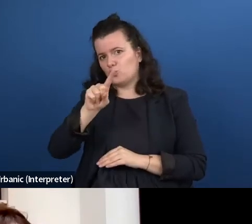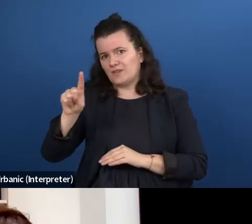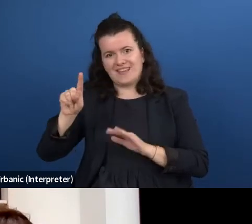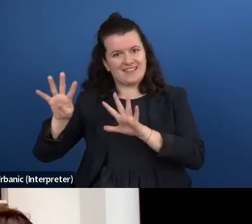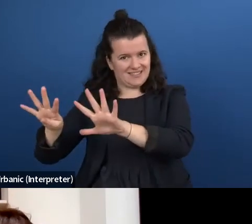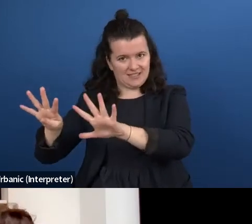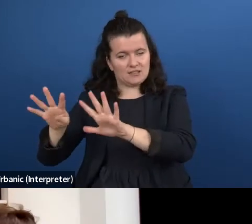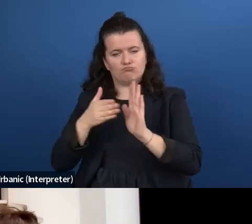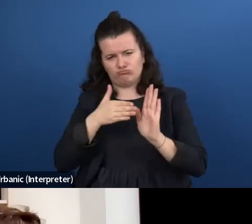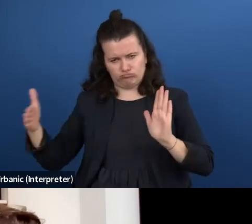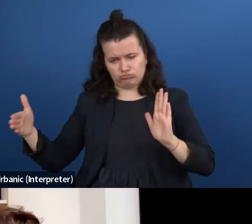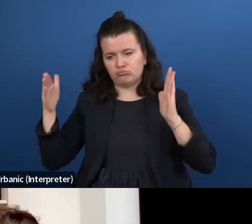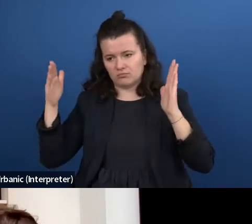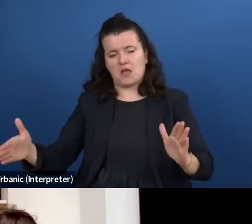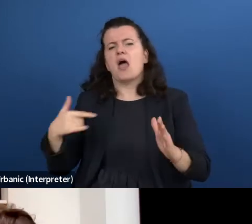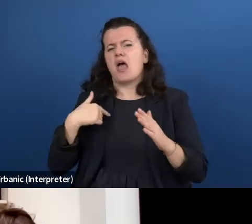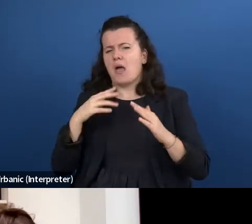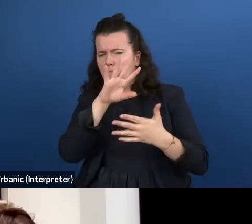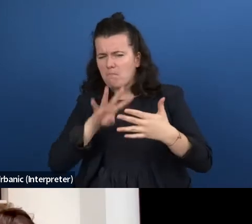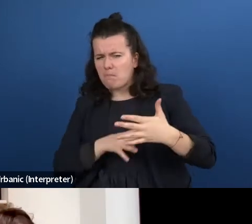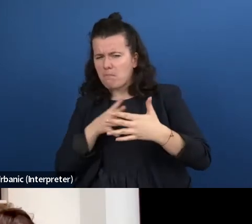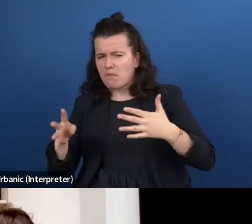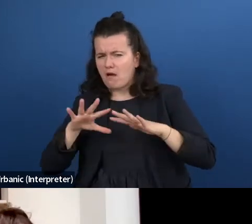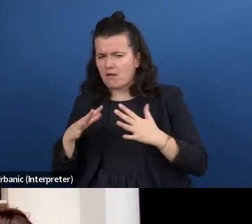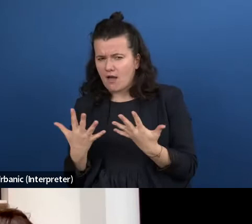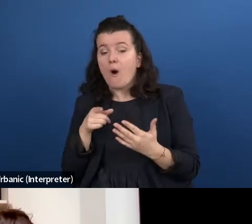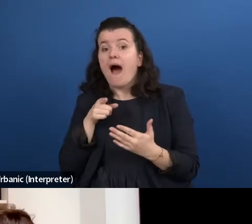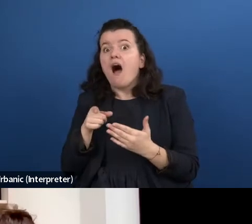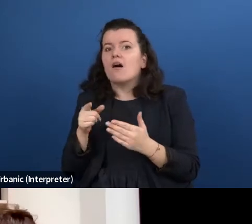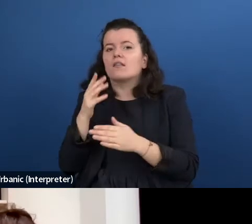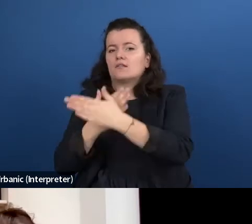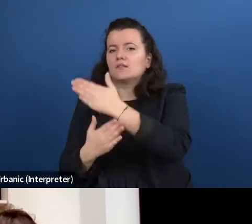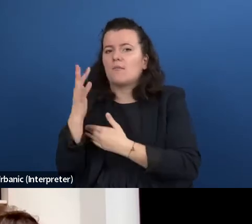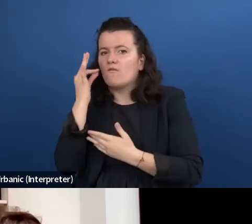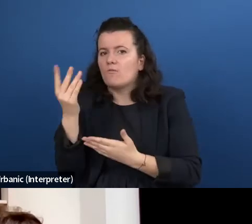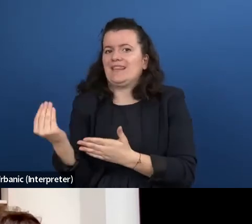by women with disabilities. But they were not major policies.